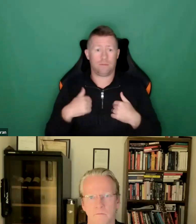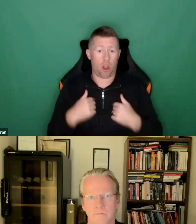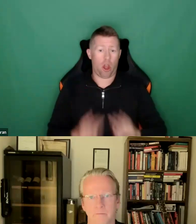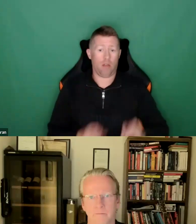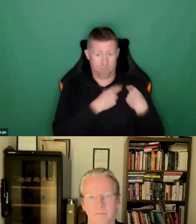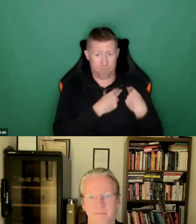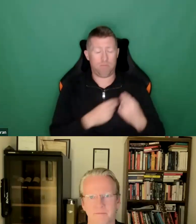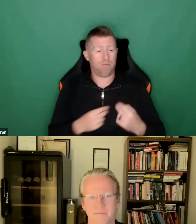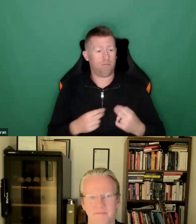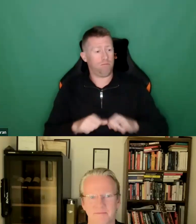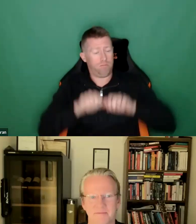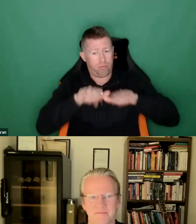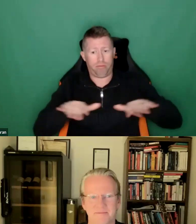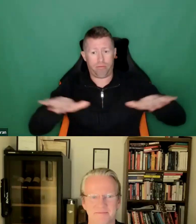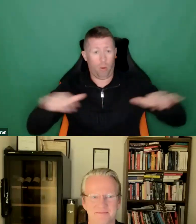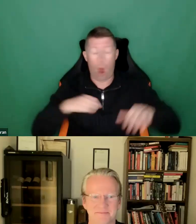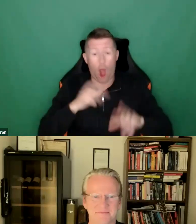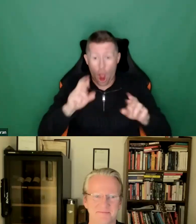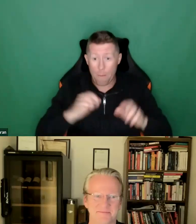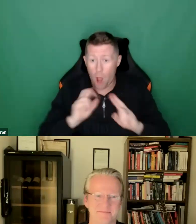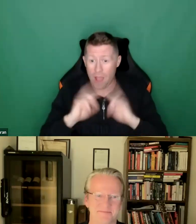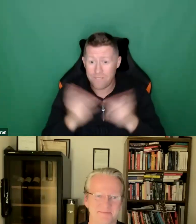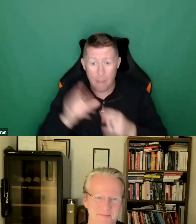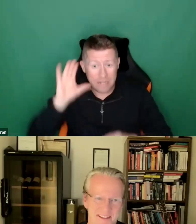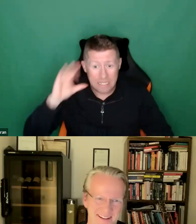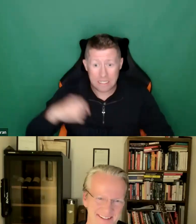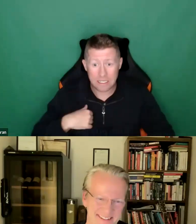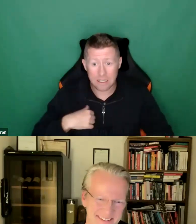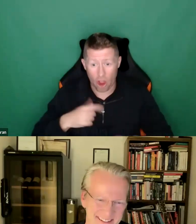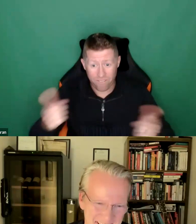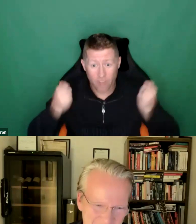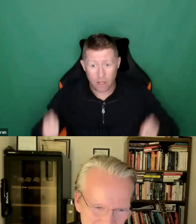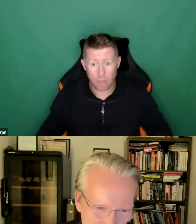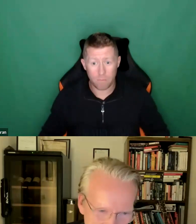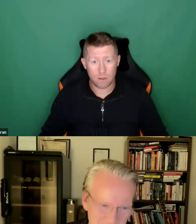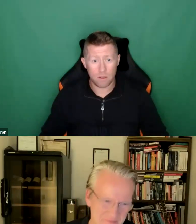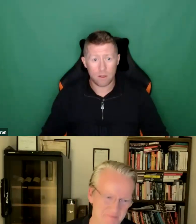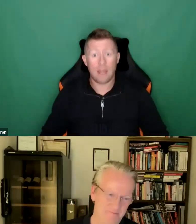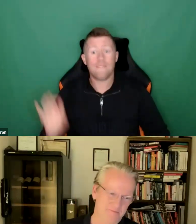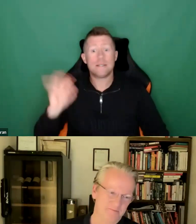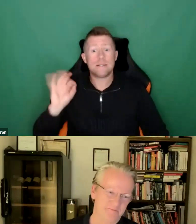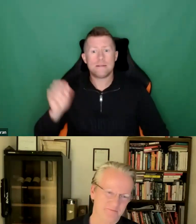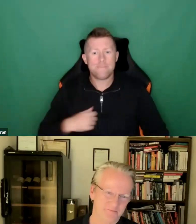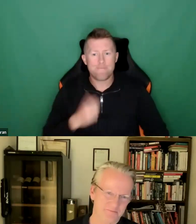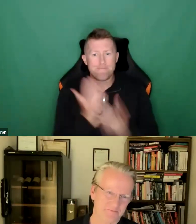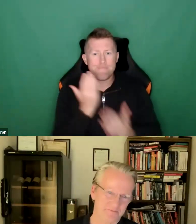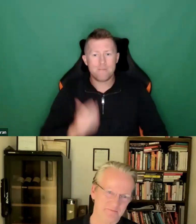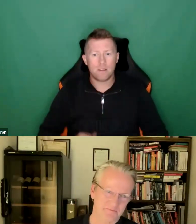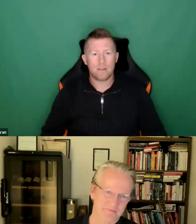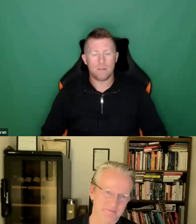You